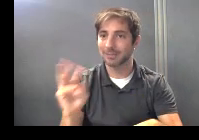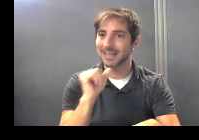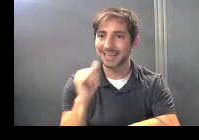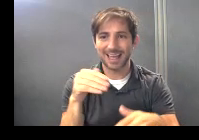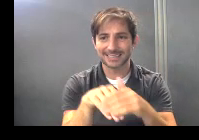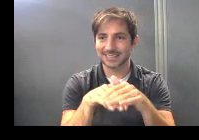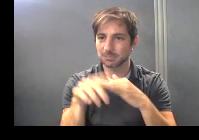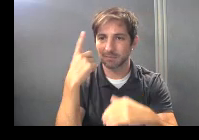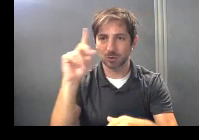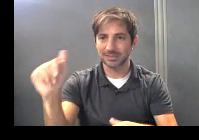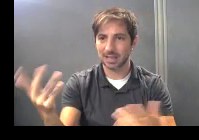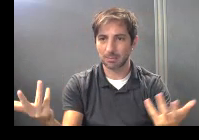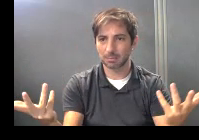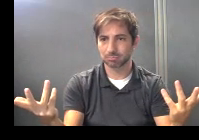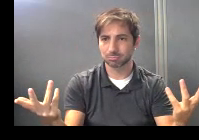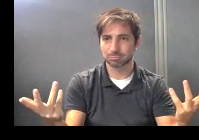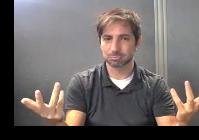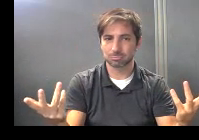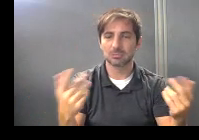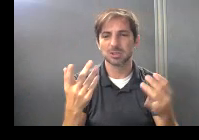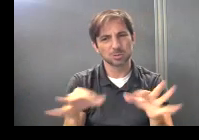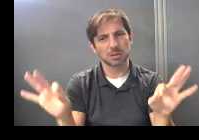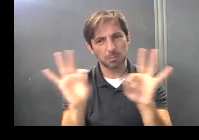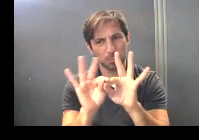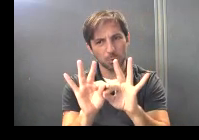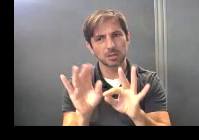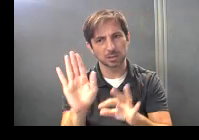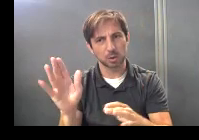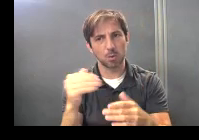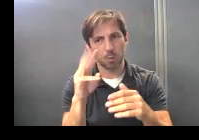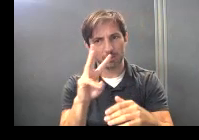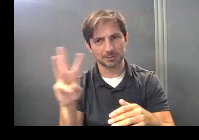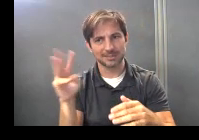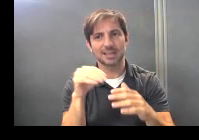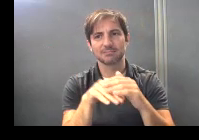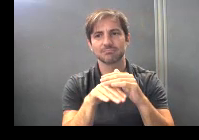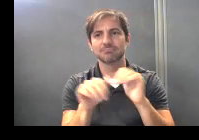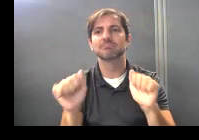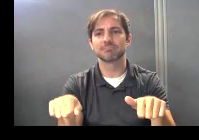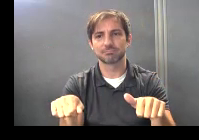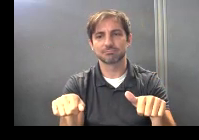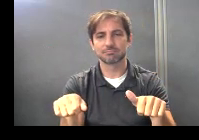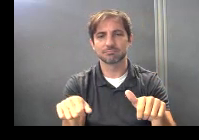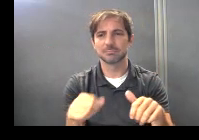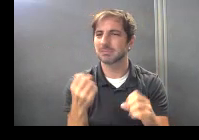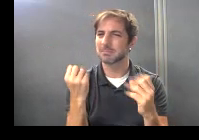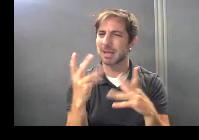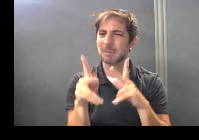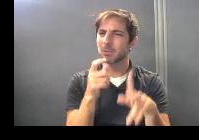IT'S IMPORTANT THAT YOU MAKE SURE YOUR WEBSITE IS ACCESSIBLE. WHAT DOES THIS MEAN? A LOT OF PEOPLE DON'T UNDERSTAND.